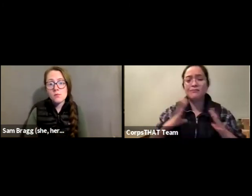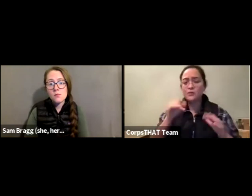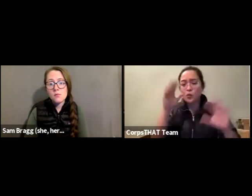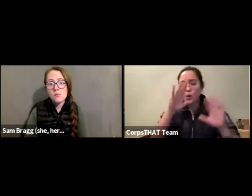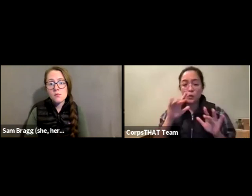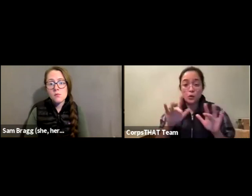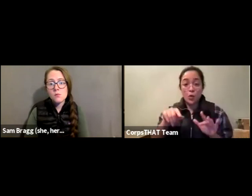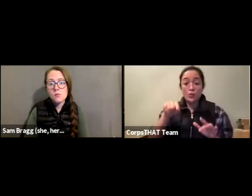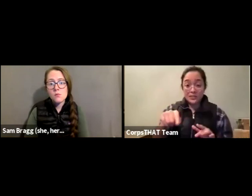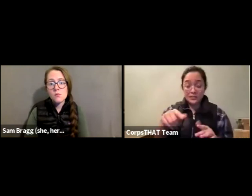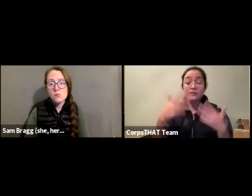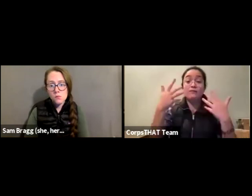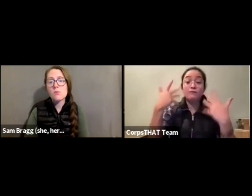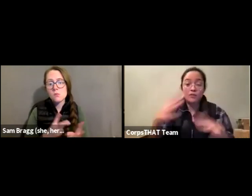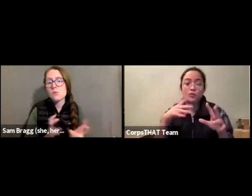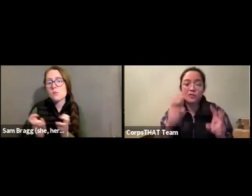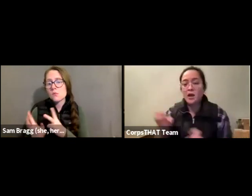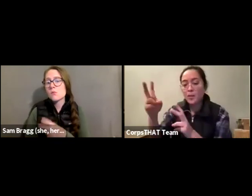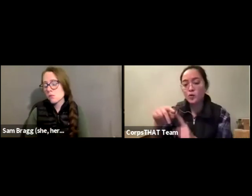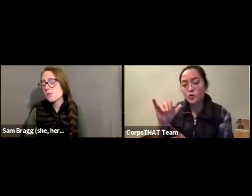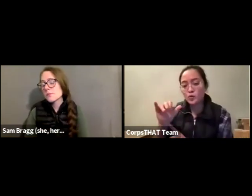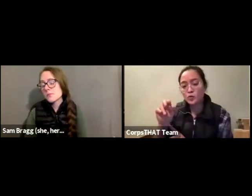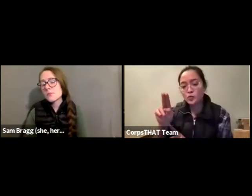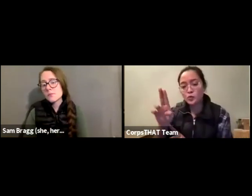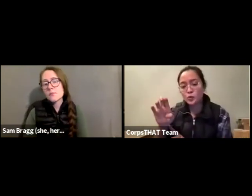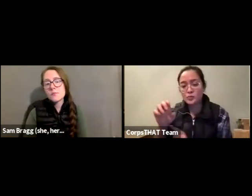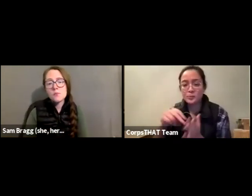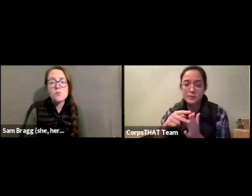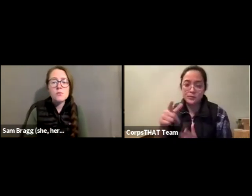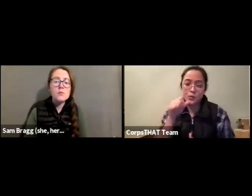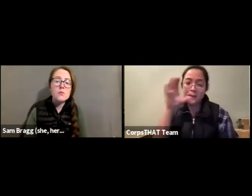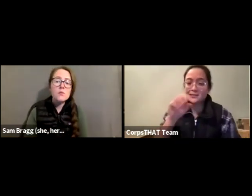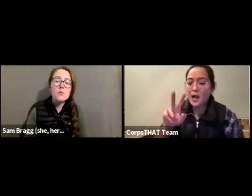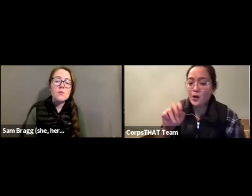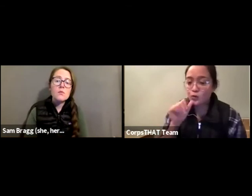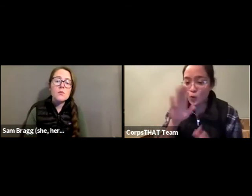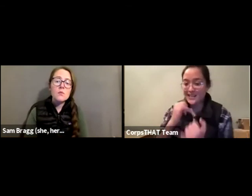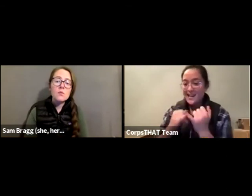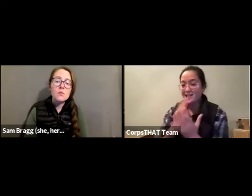questions still and so um if you have to drop off that's fine i want you to know that this